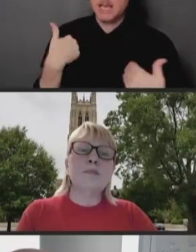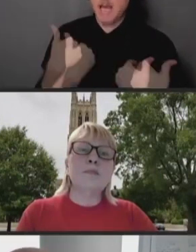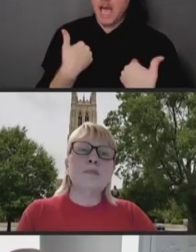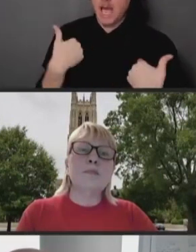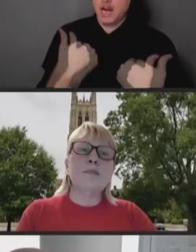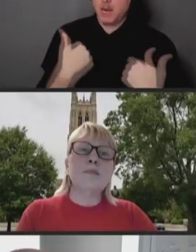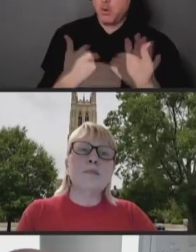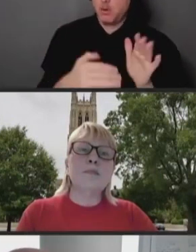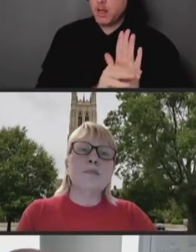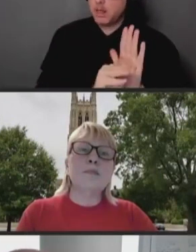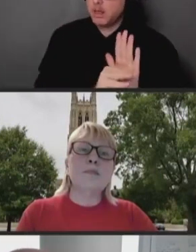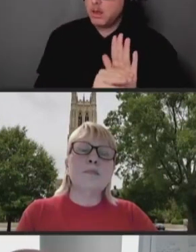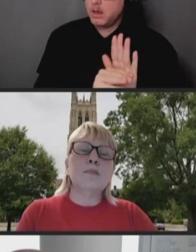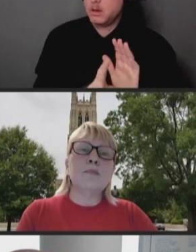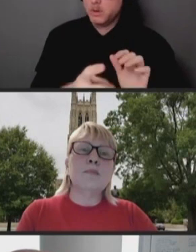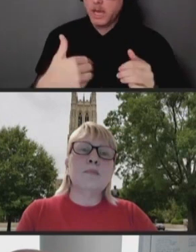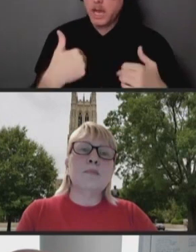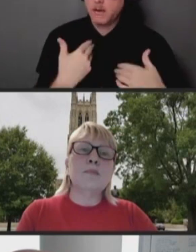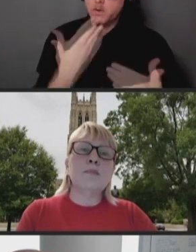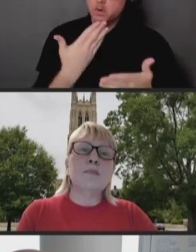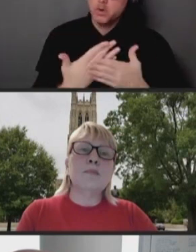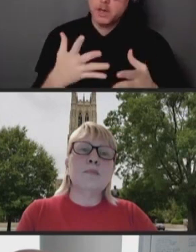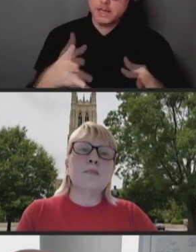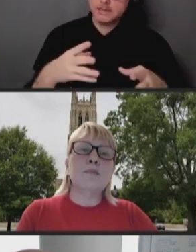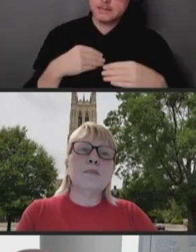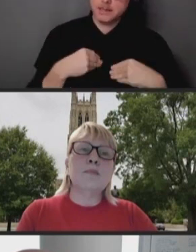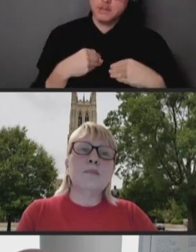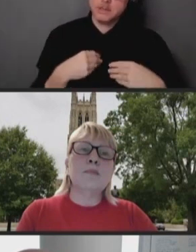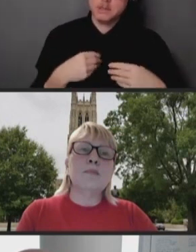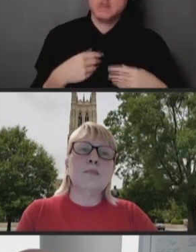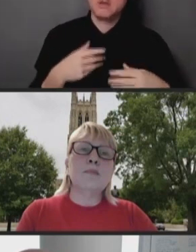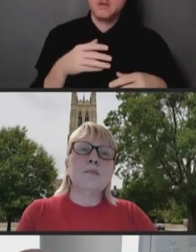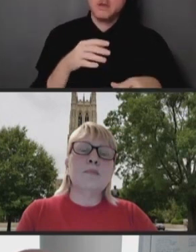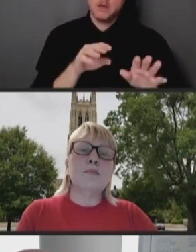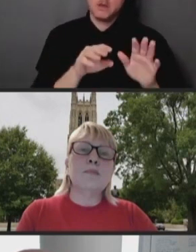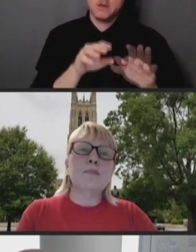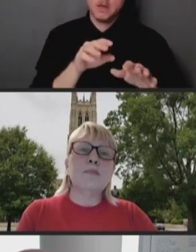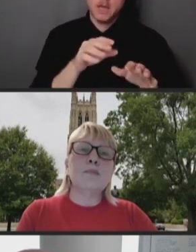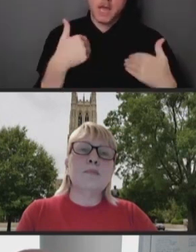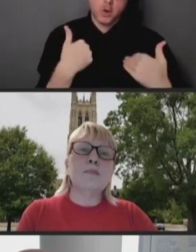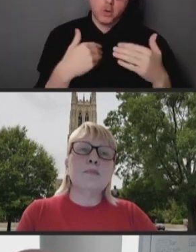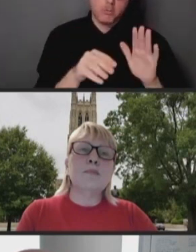We have a very well accepted animal models of Alzheimer's disease and Parkinson's, too.